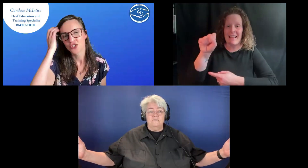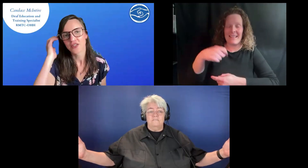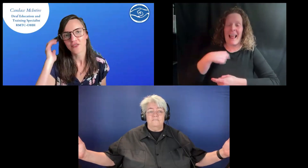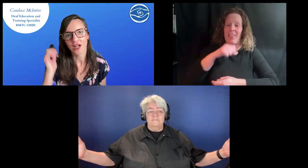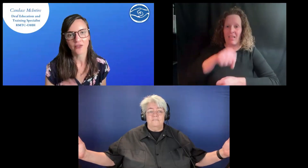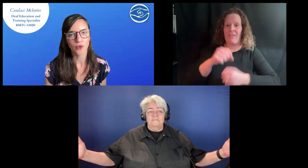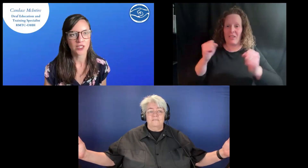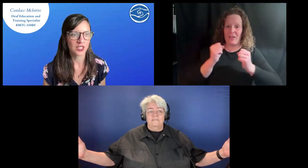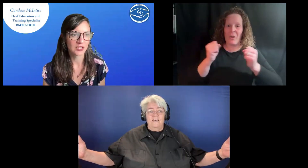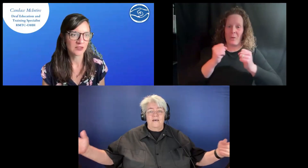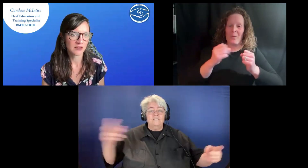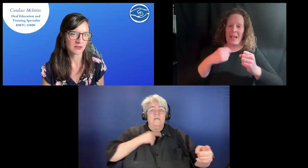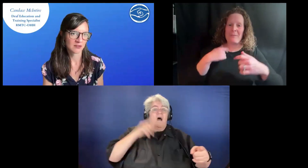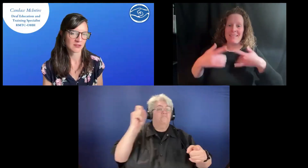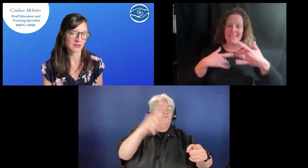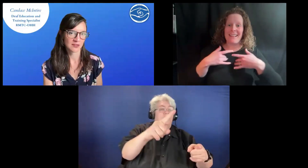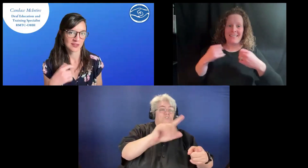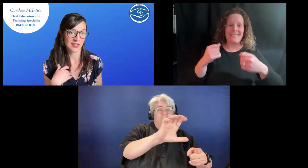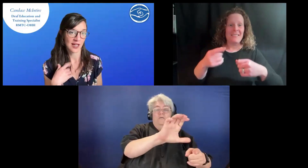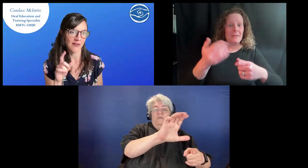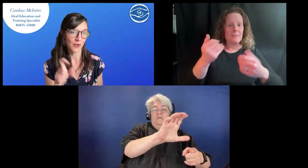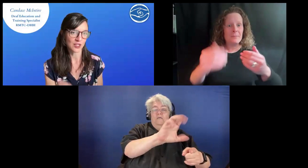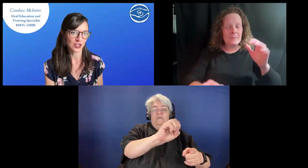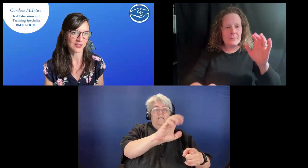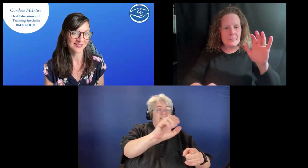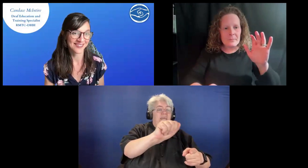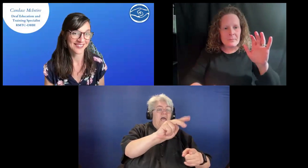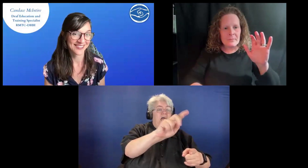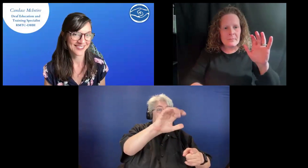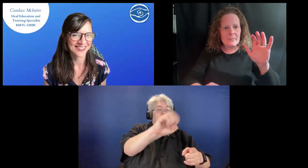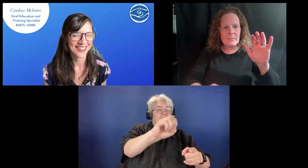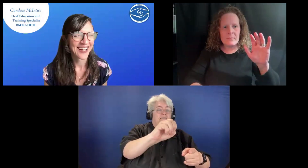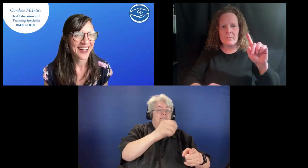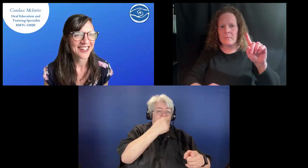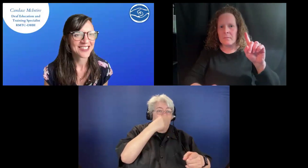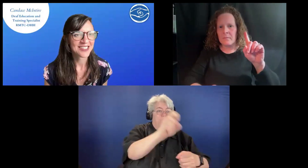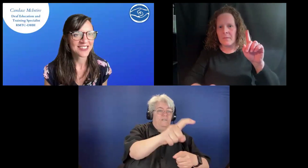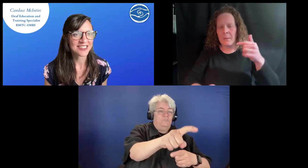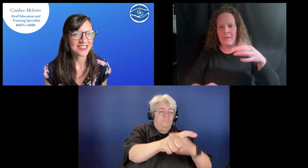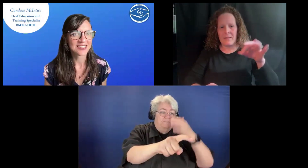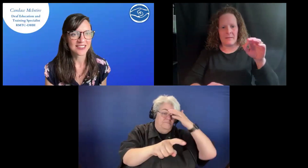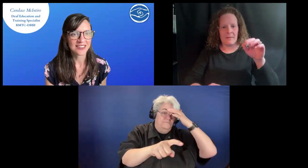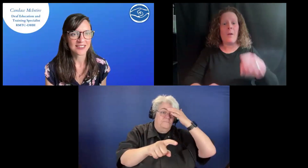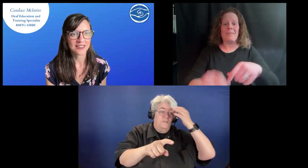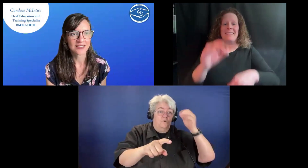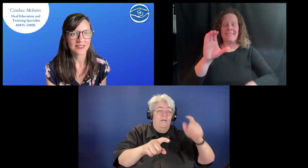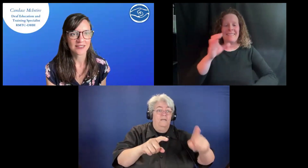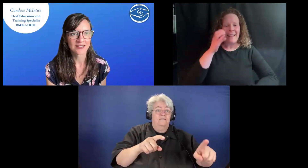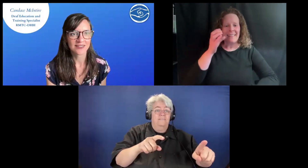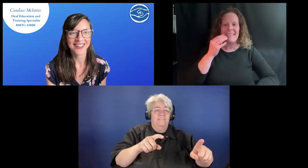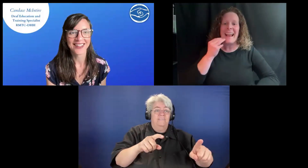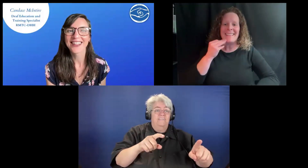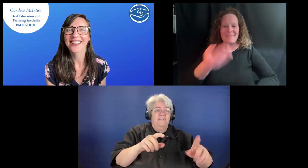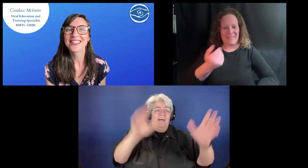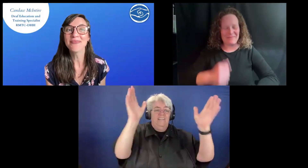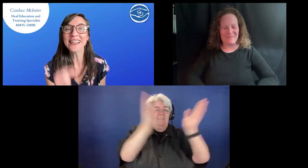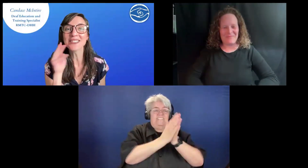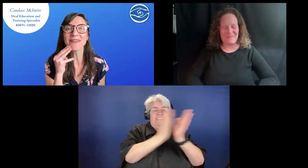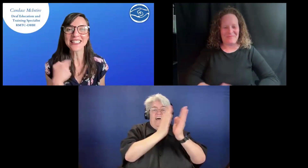Jennifer, I have a question. Yes! I have a question. Okay it's me.